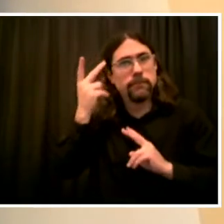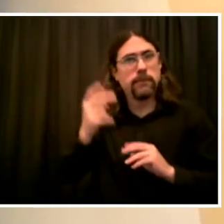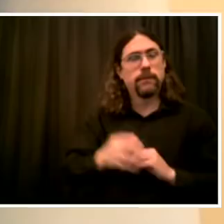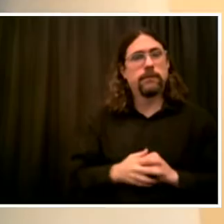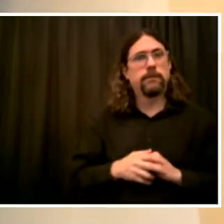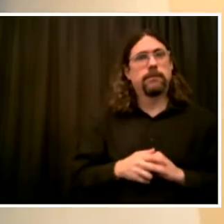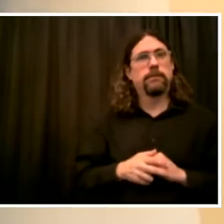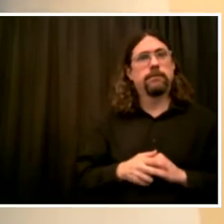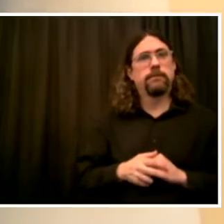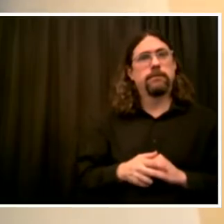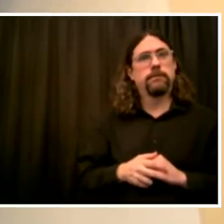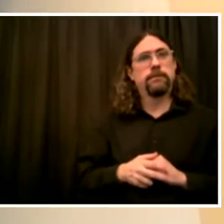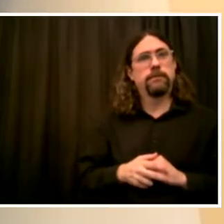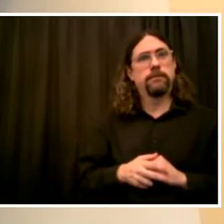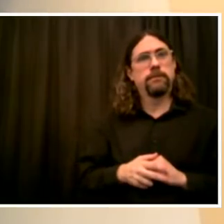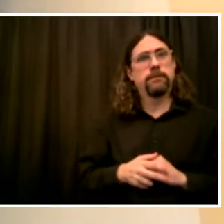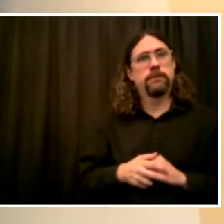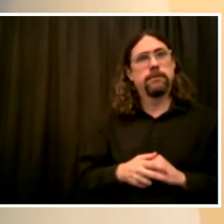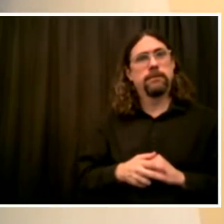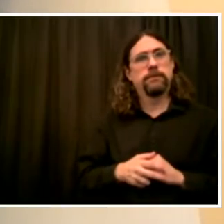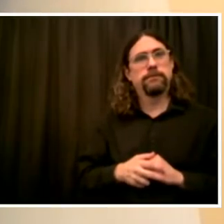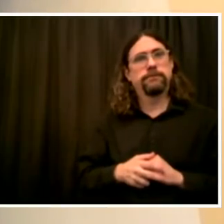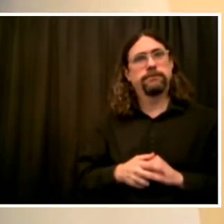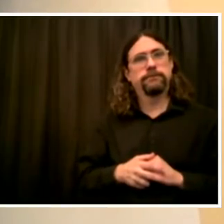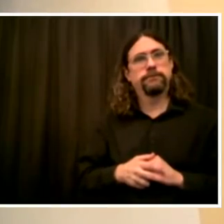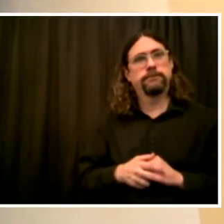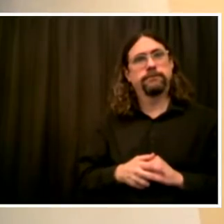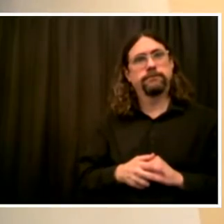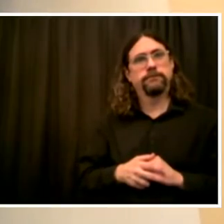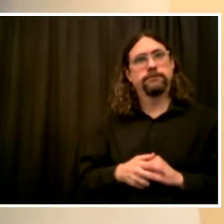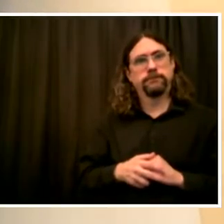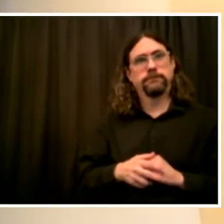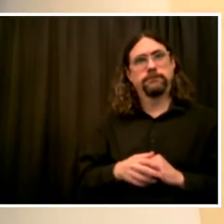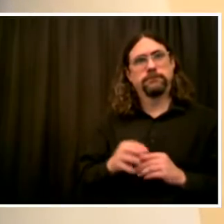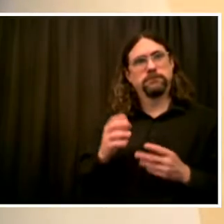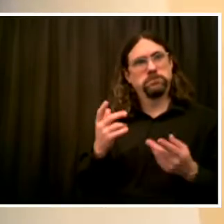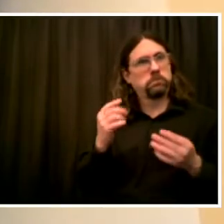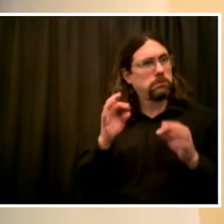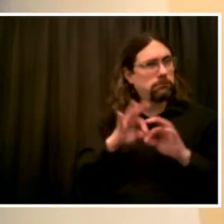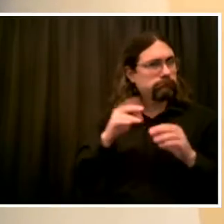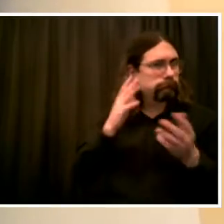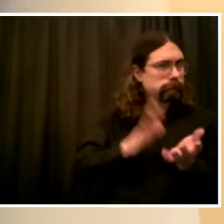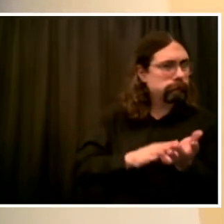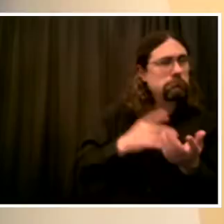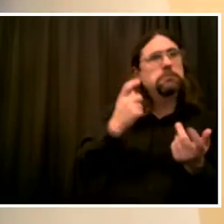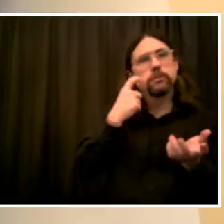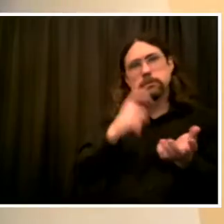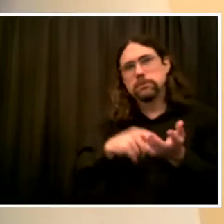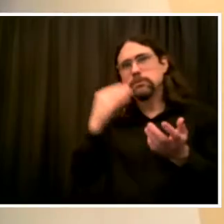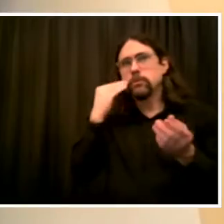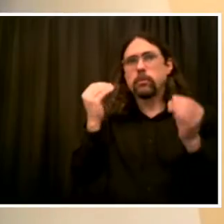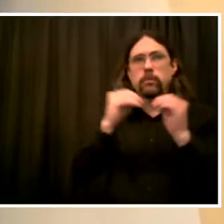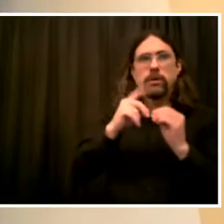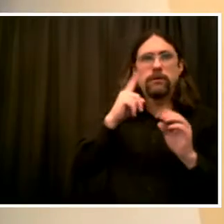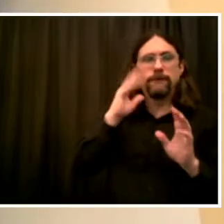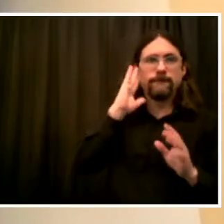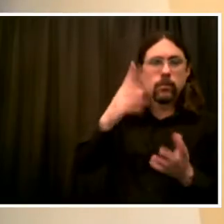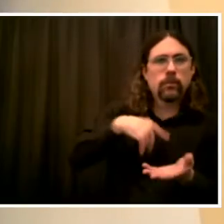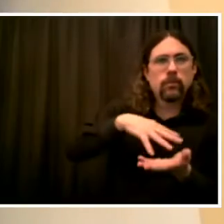WE'LL LEARN MORE HAVING GOTTEN THEM TO ACCEPT THE OFFER OF EAHLTH. THE NEXT TIME WE